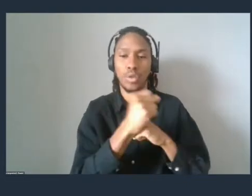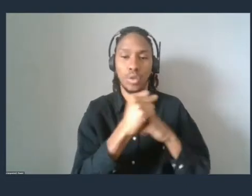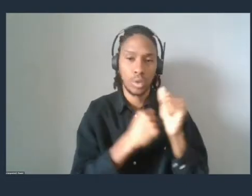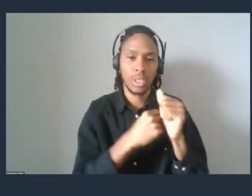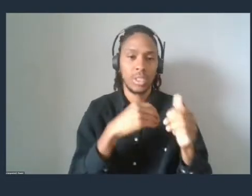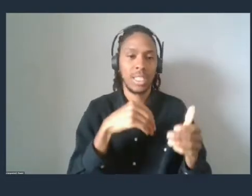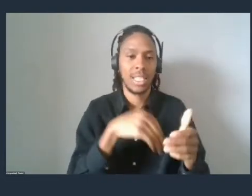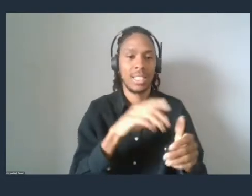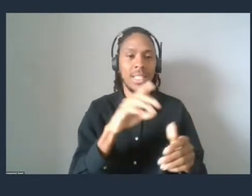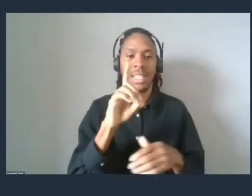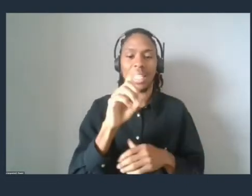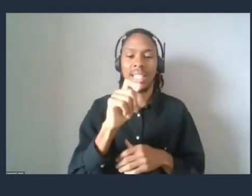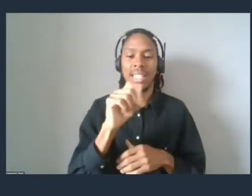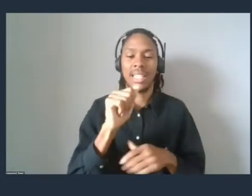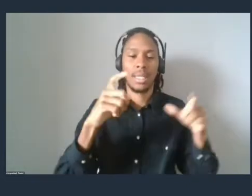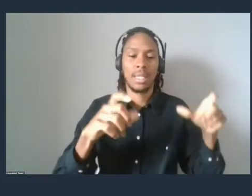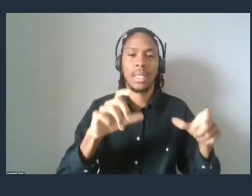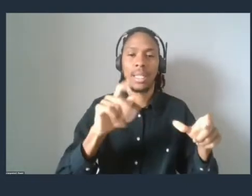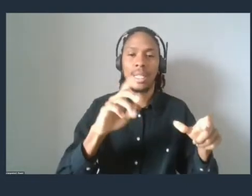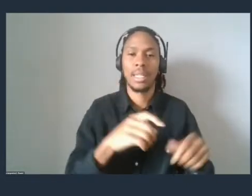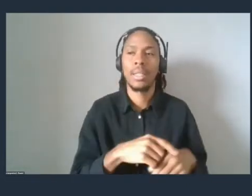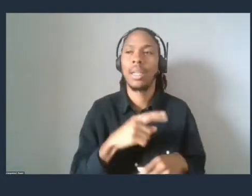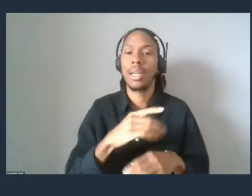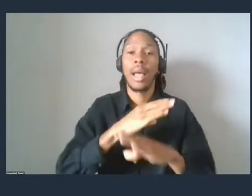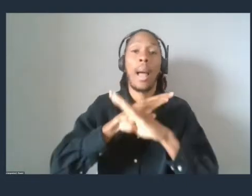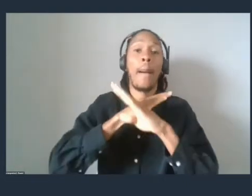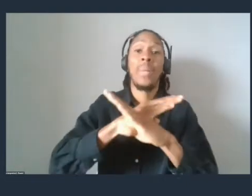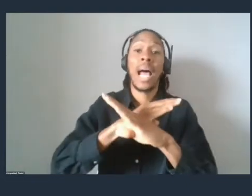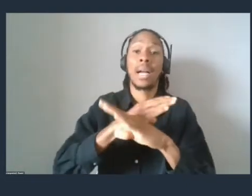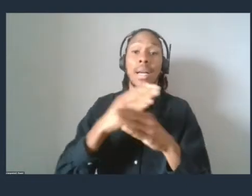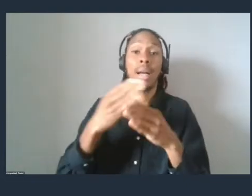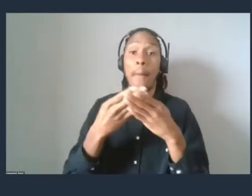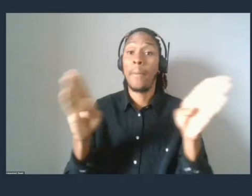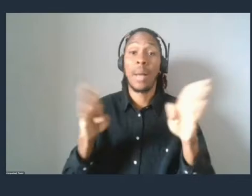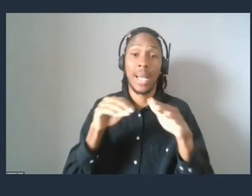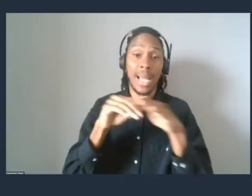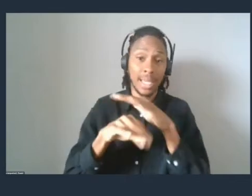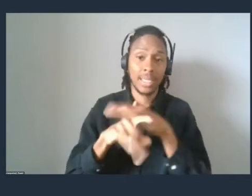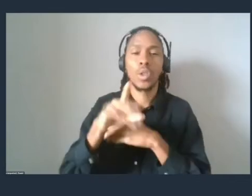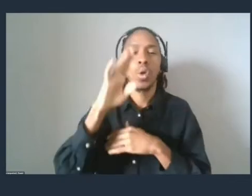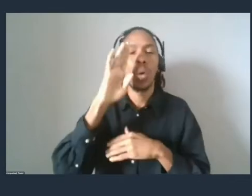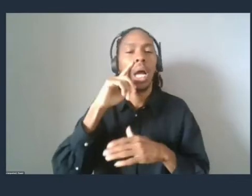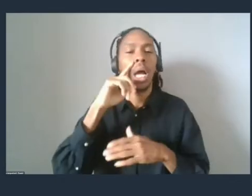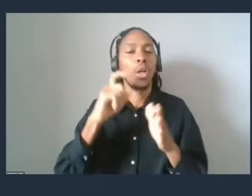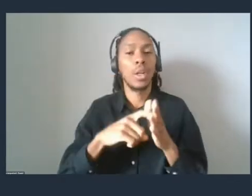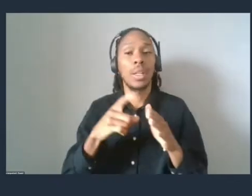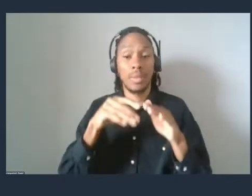The first one is this feature, Block Public Access. And you'll notice that if you go into our console in S3